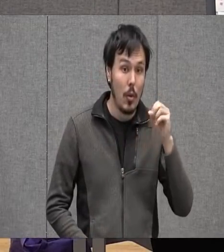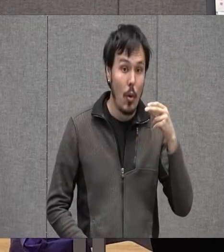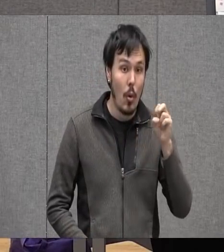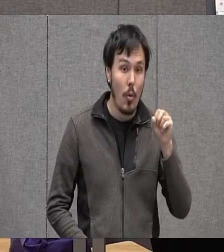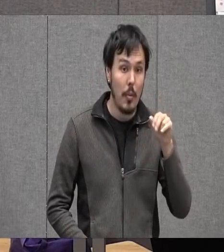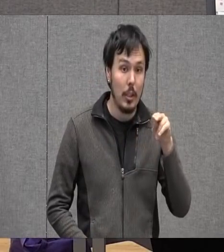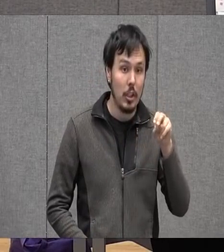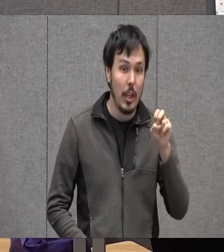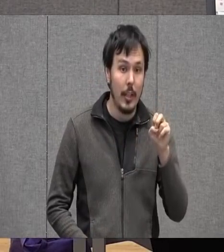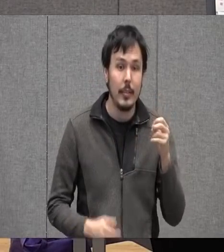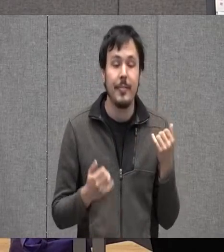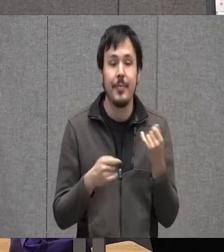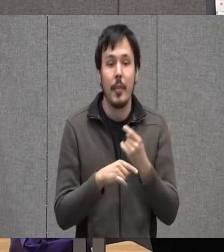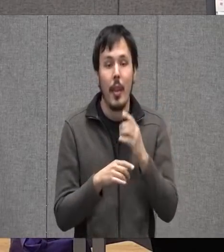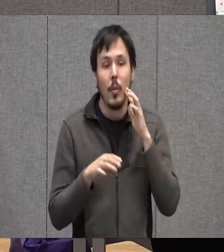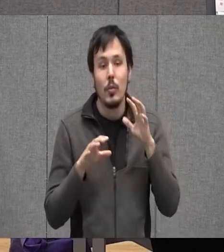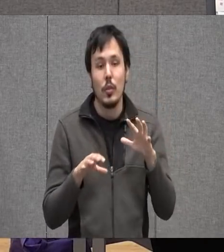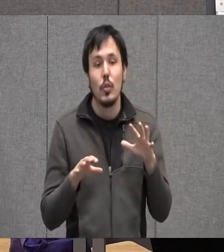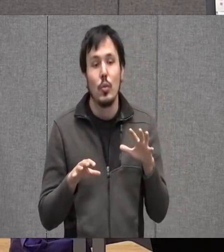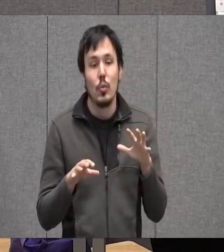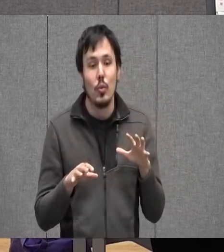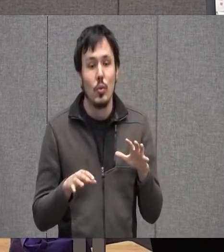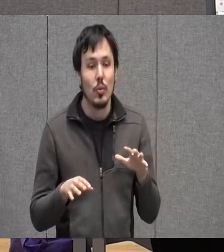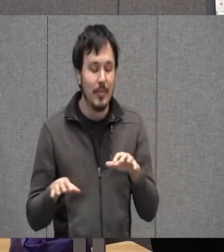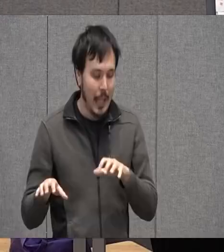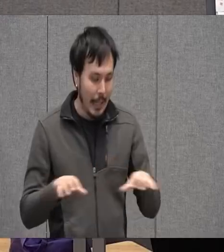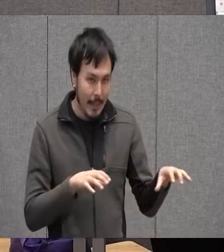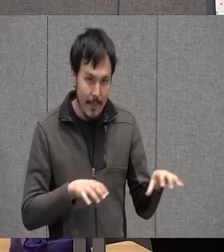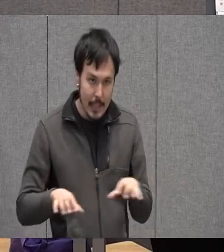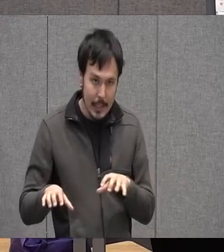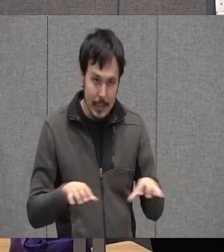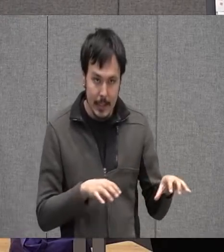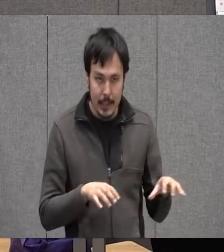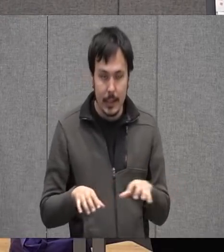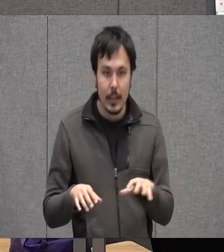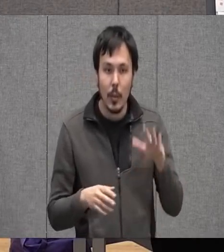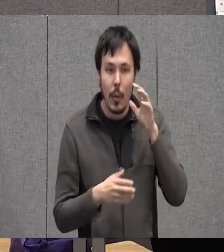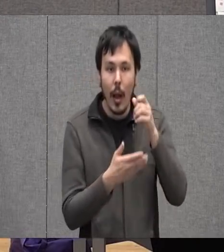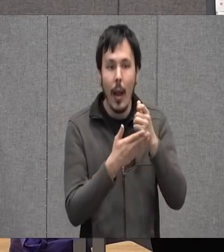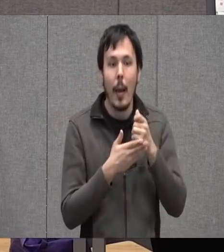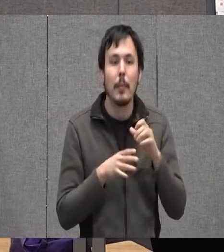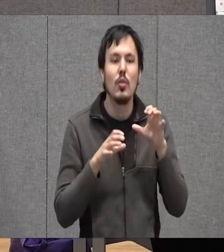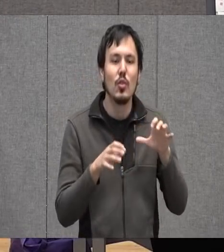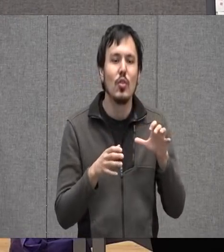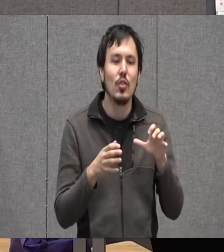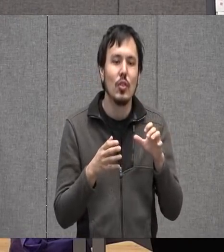And today we're going to do an activity to start out that we're going to practice some skip counting with.